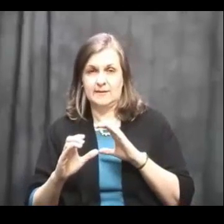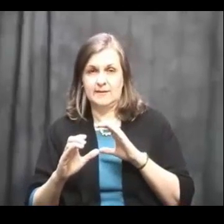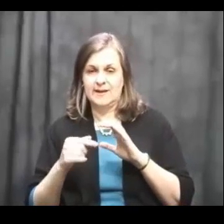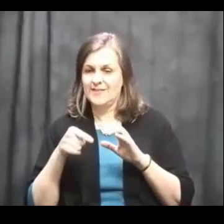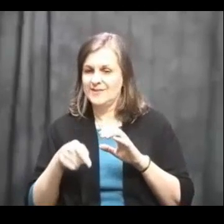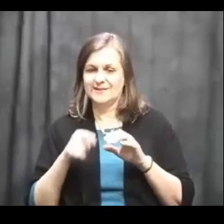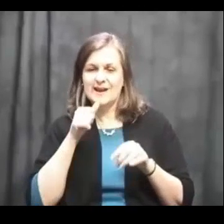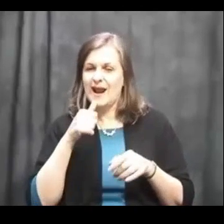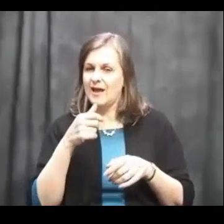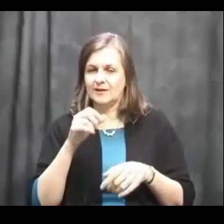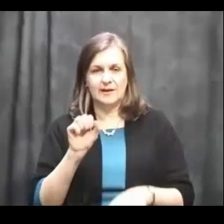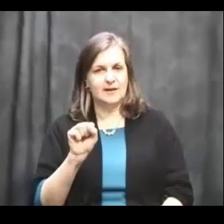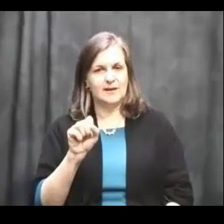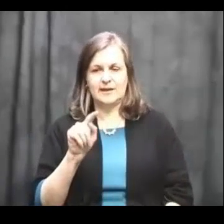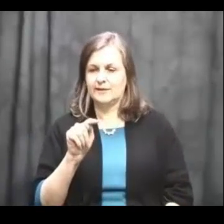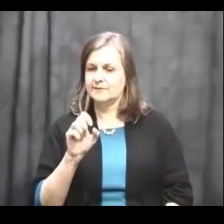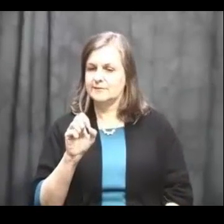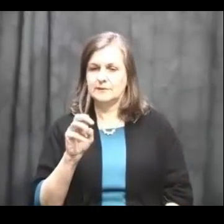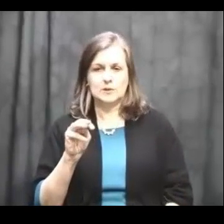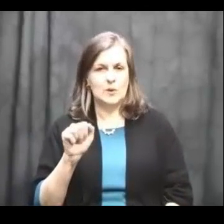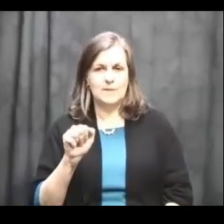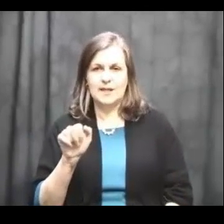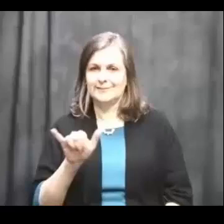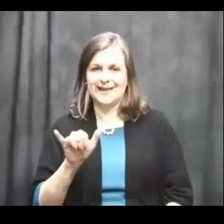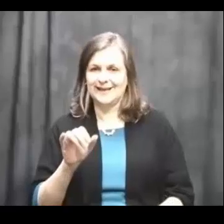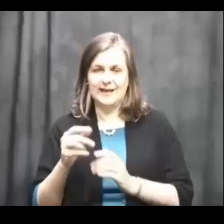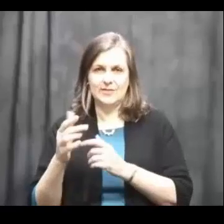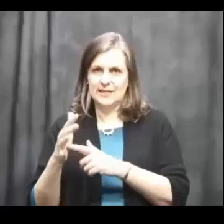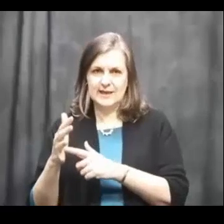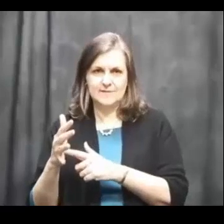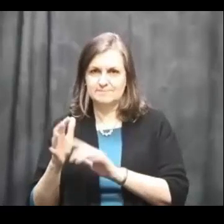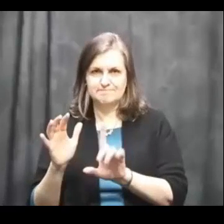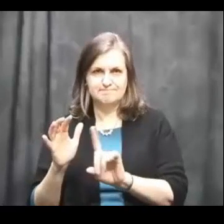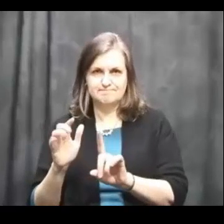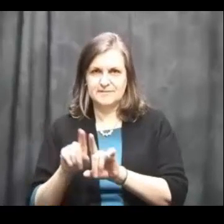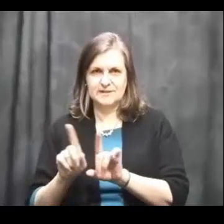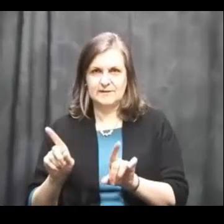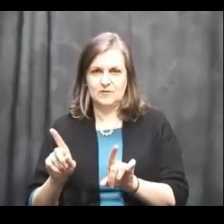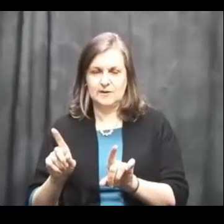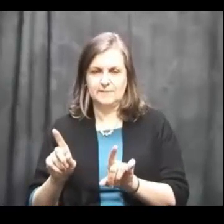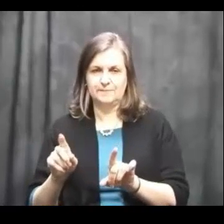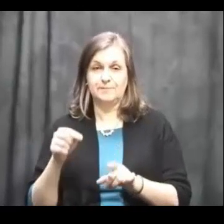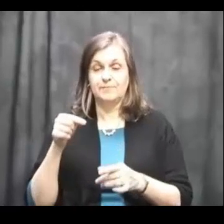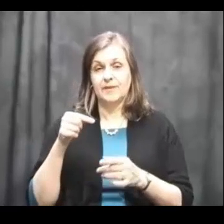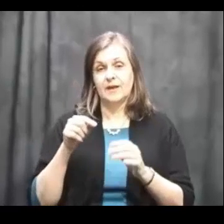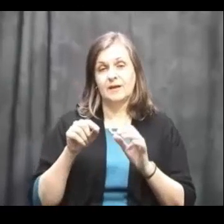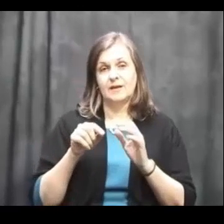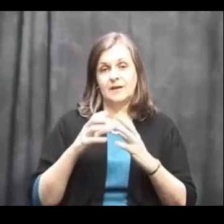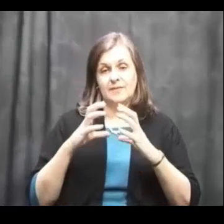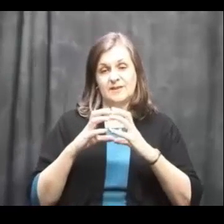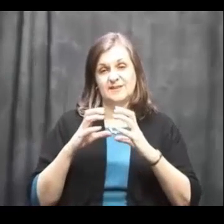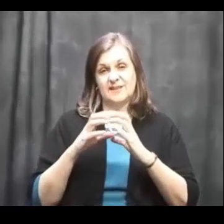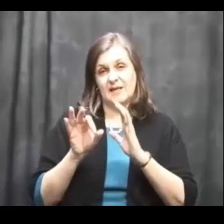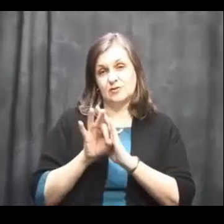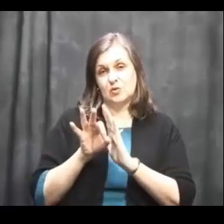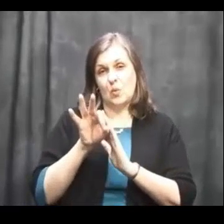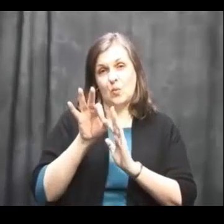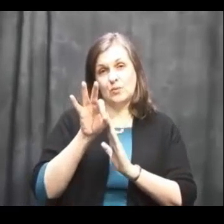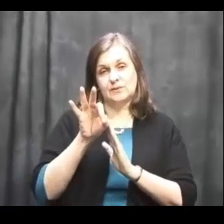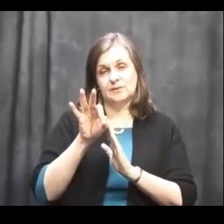these are not the stoma that we see in the leaves this is different what we're looking for here